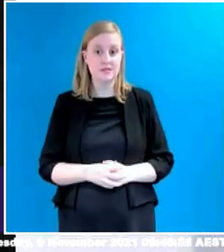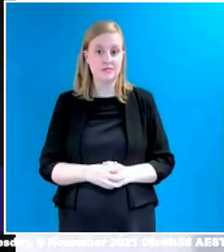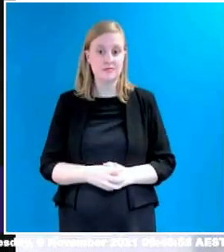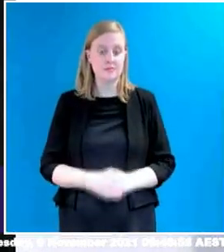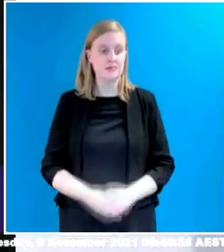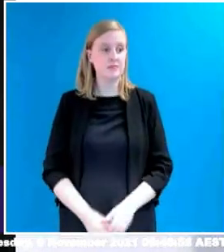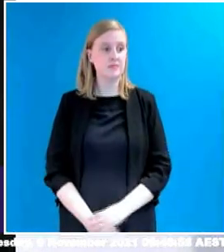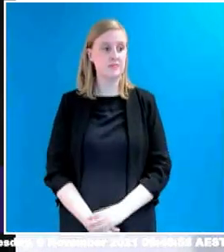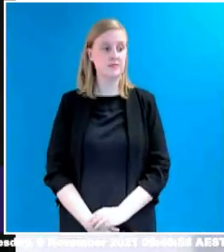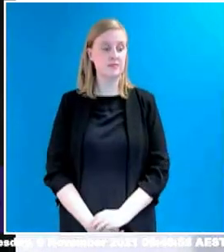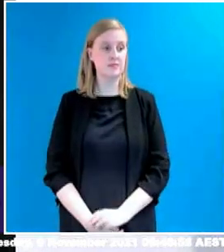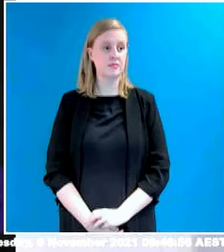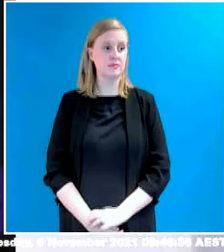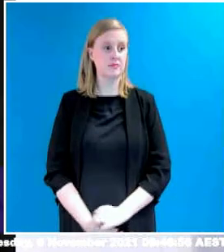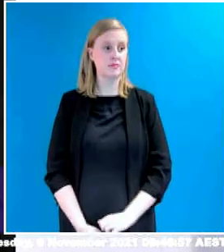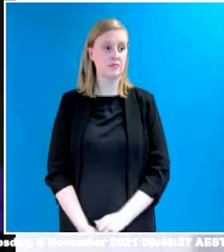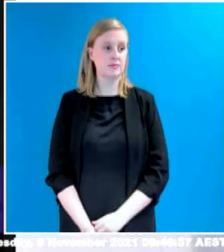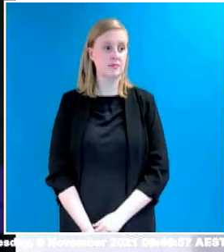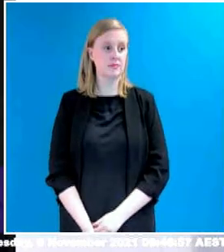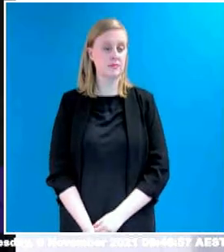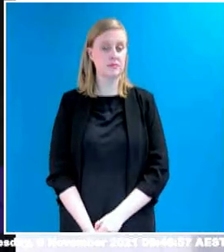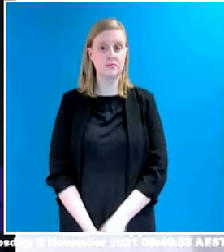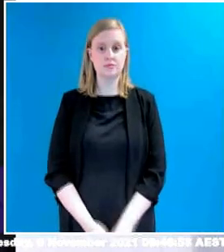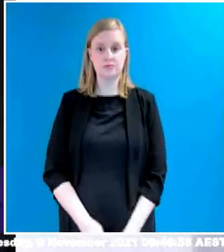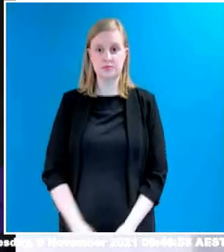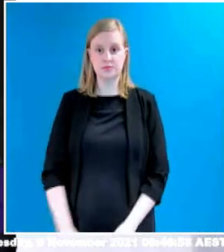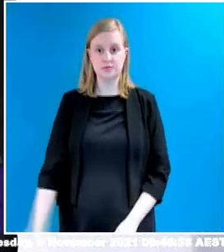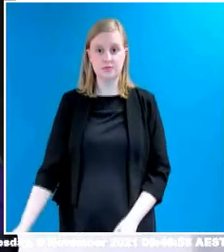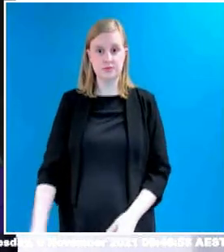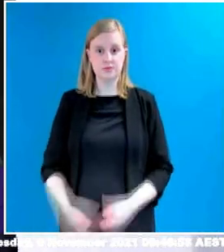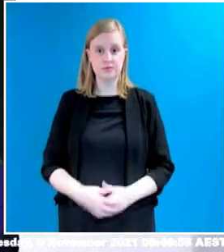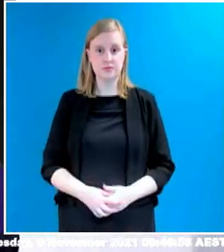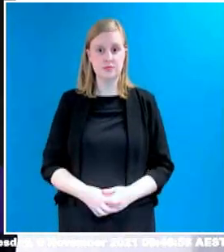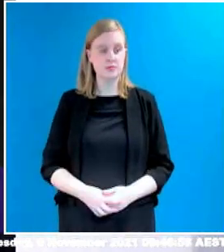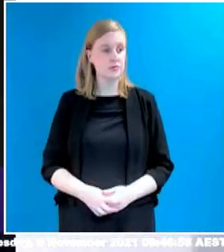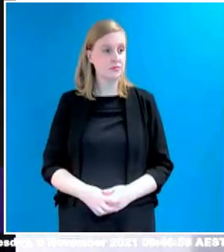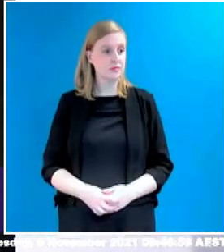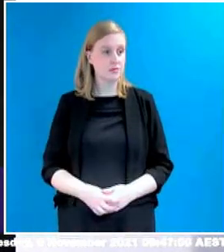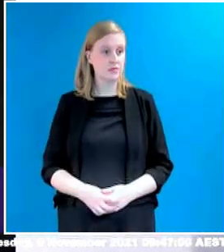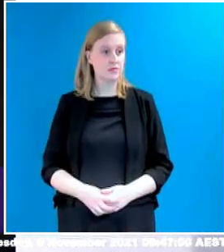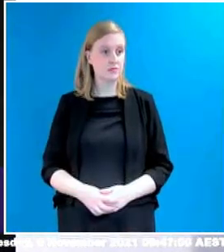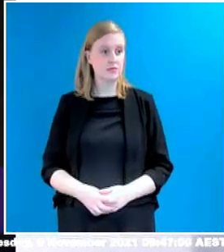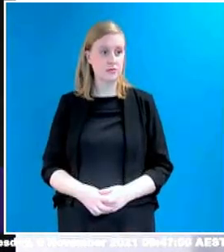Would you accept there have been some challenges in bringing that